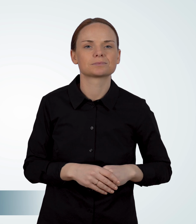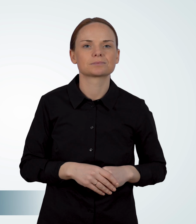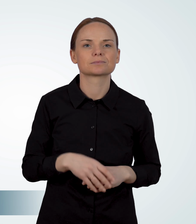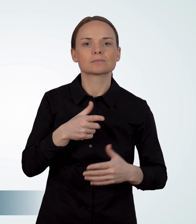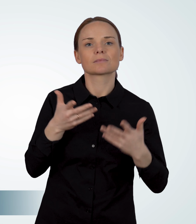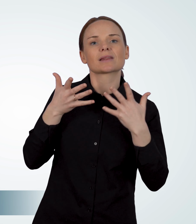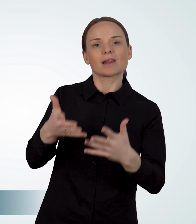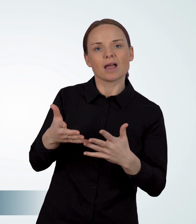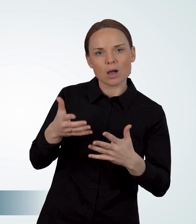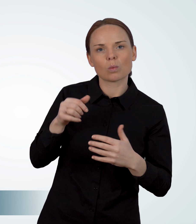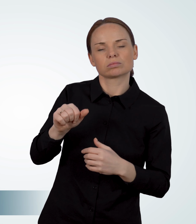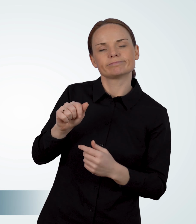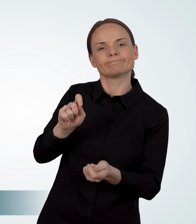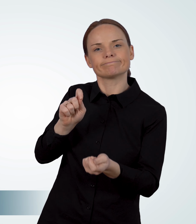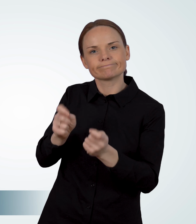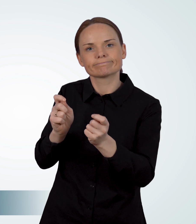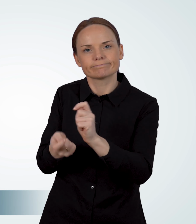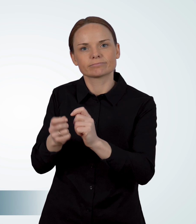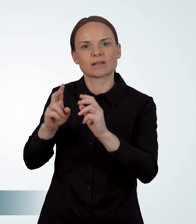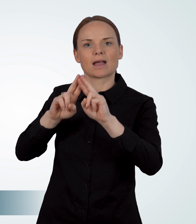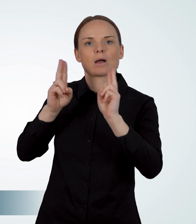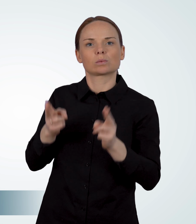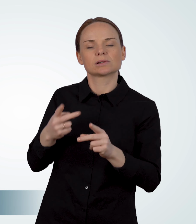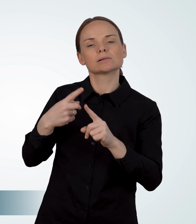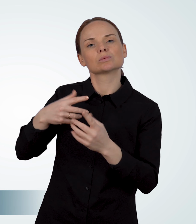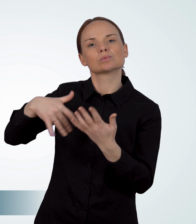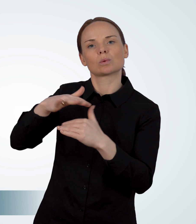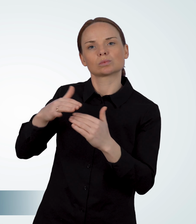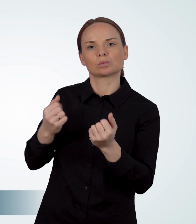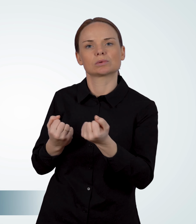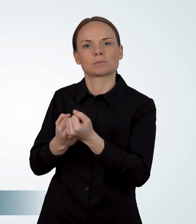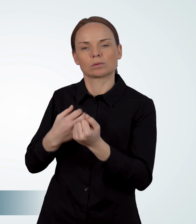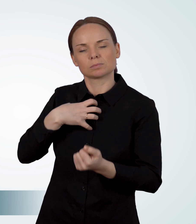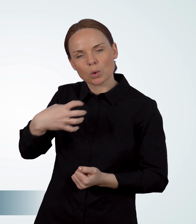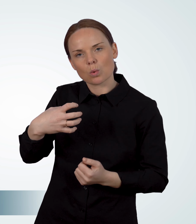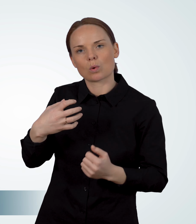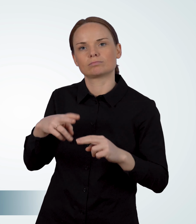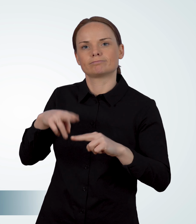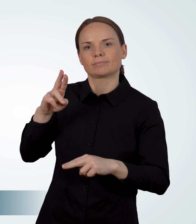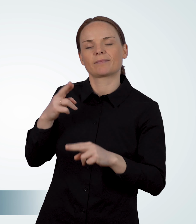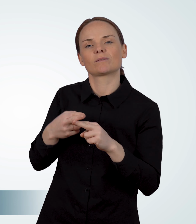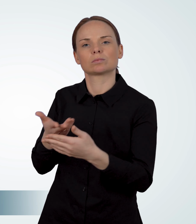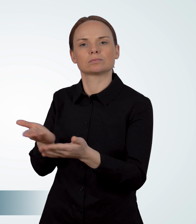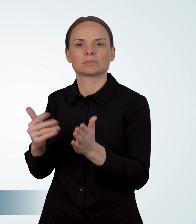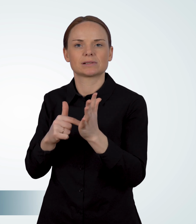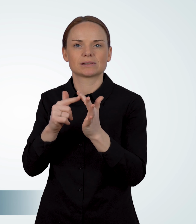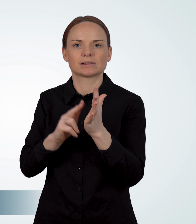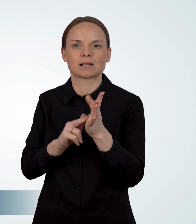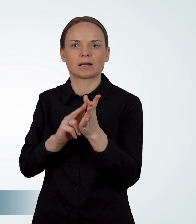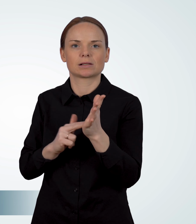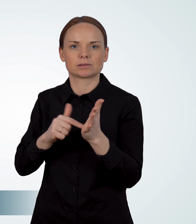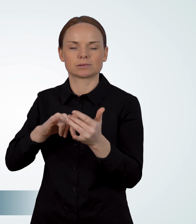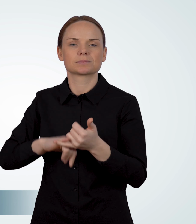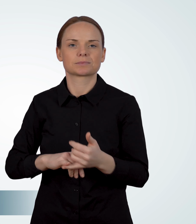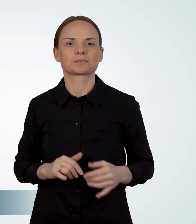• enable further housing and social service supports for tenants.